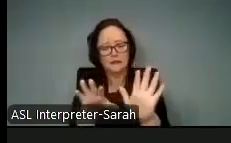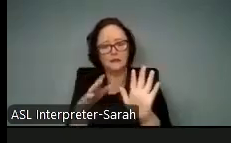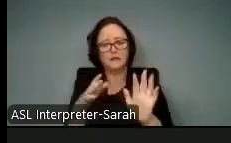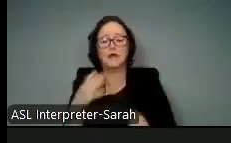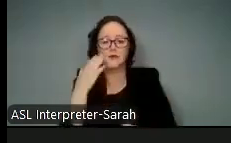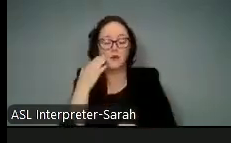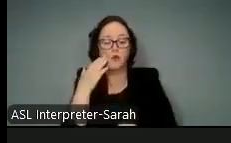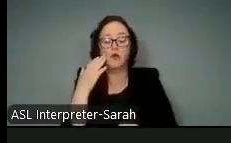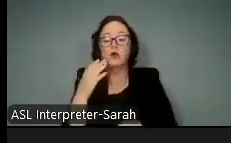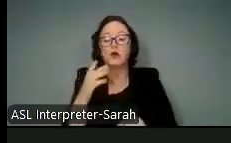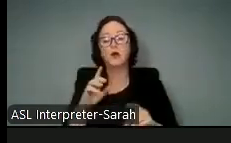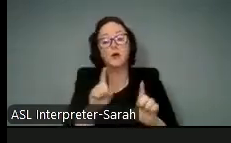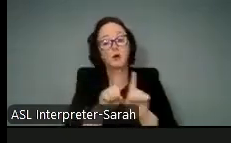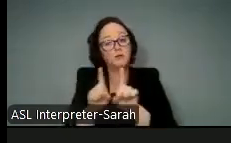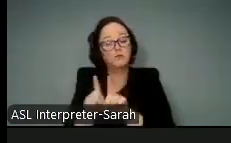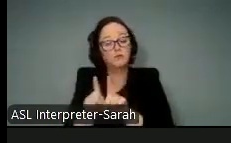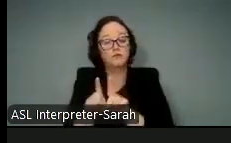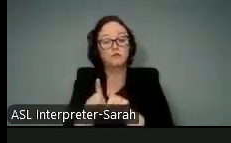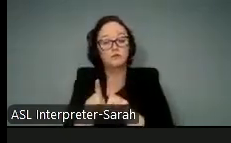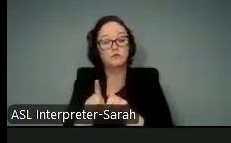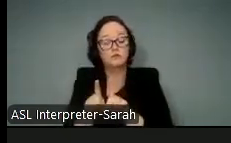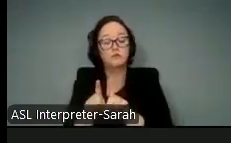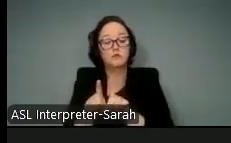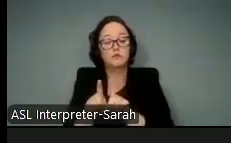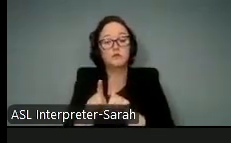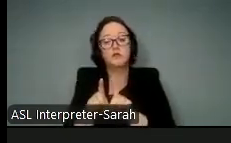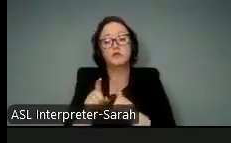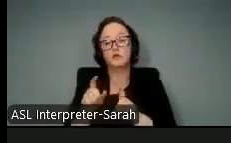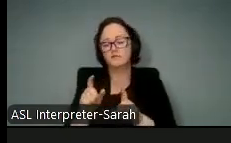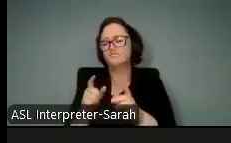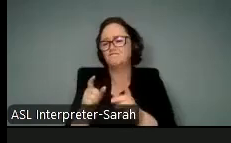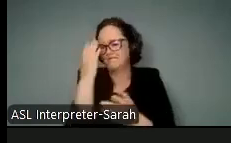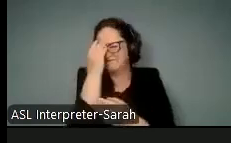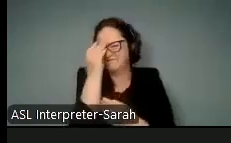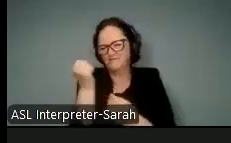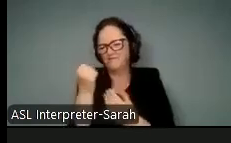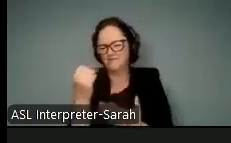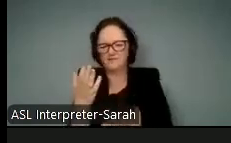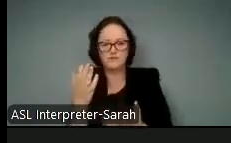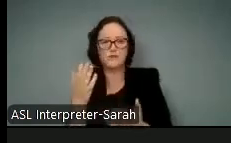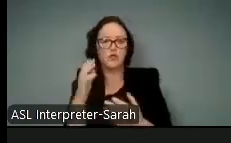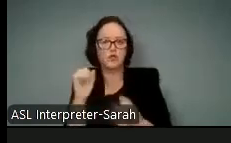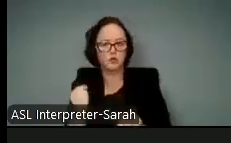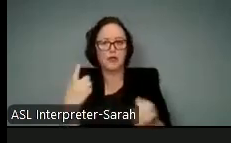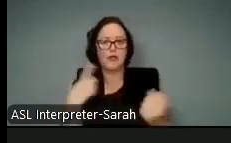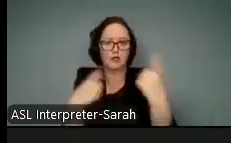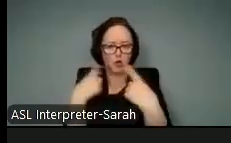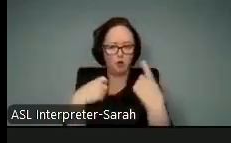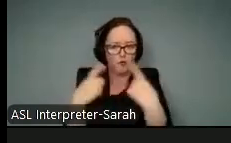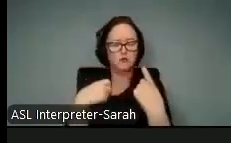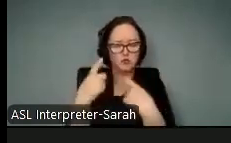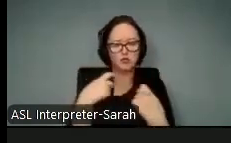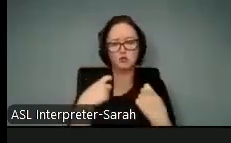we do have a spot for questions at the end. You're also free to throw comments or questions into chat,